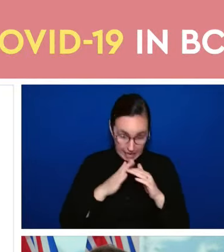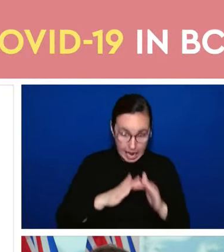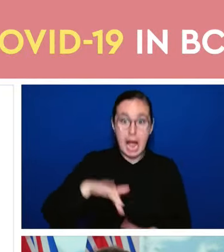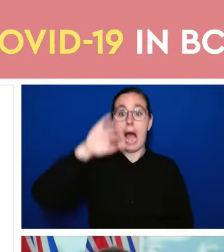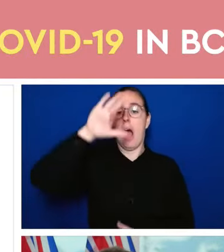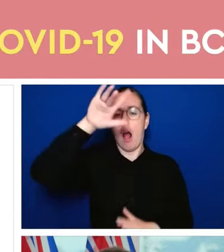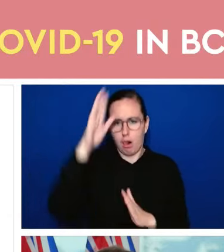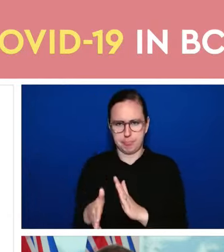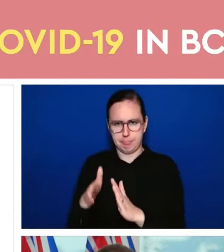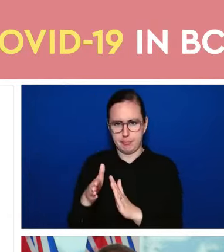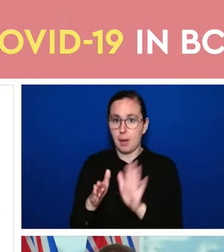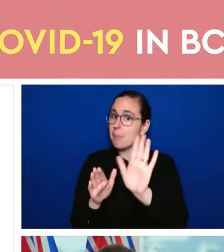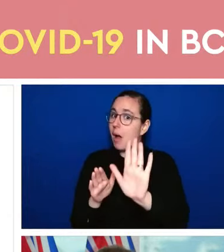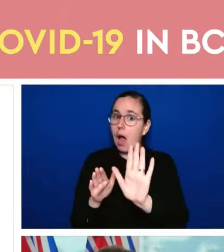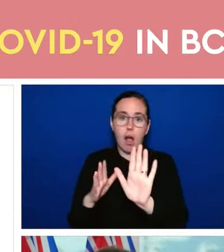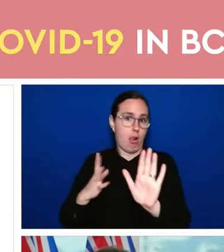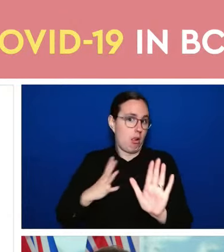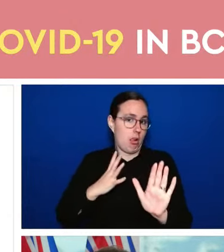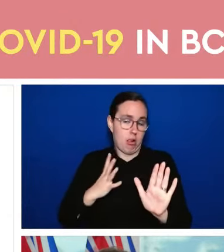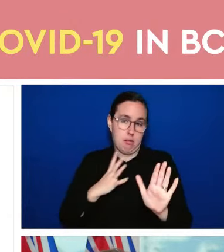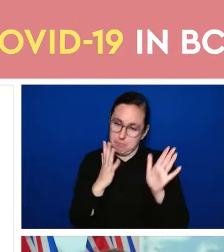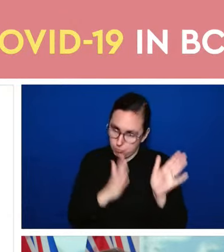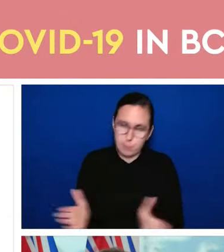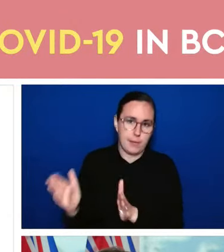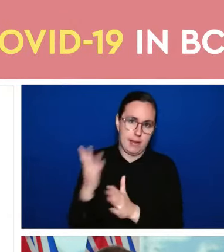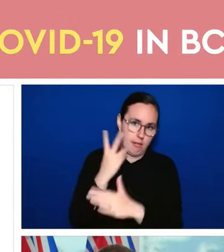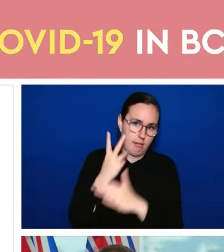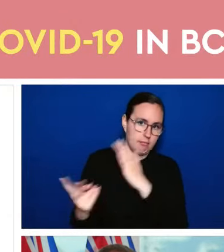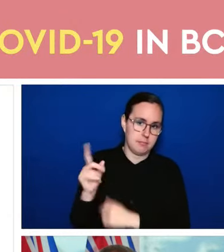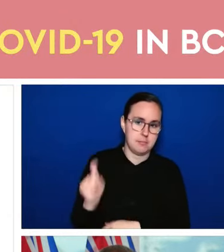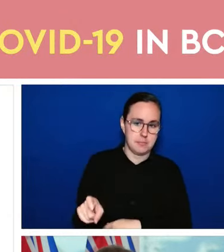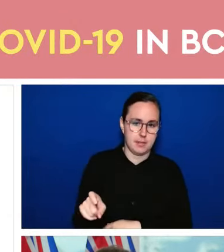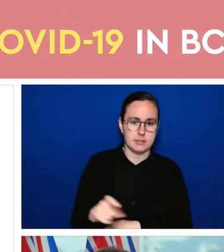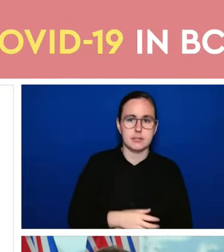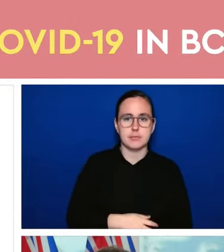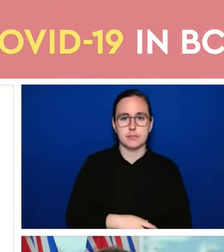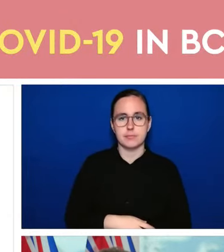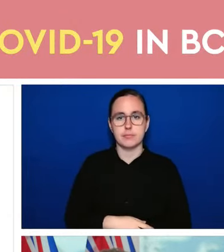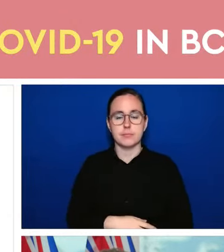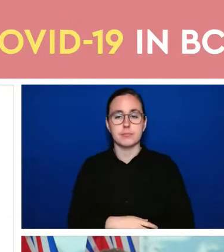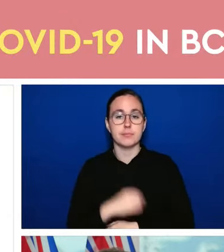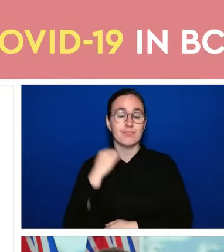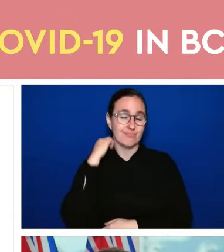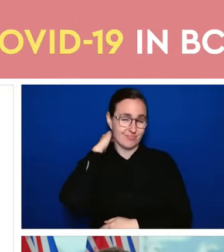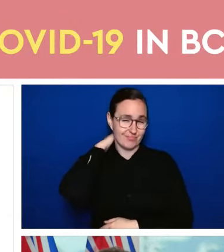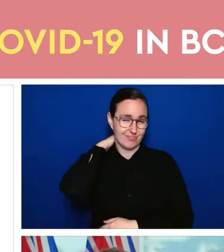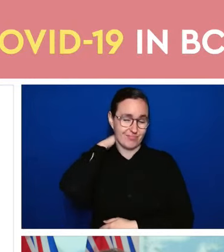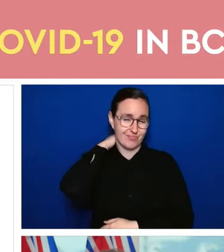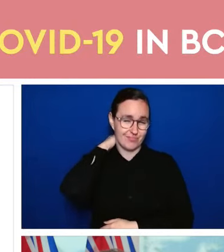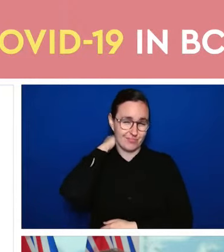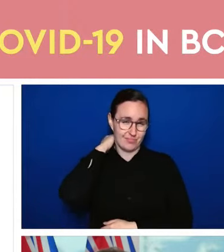planning- betterment management support better availability based on moderate to high